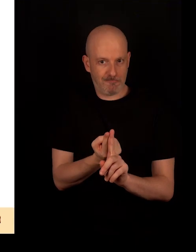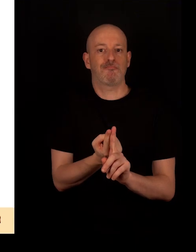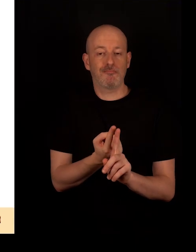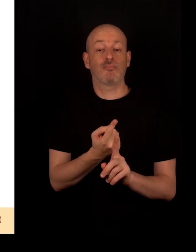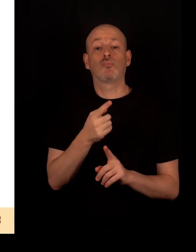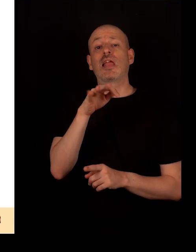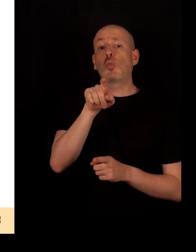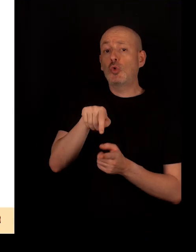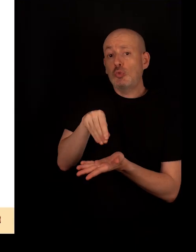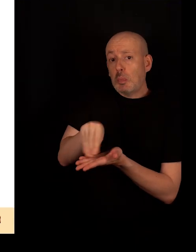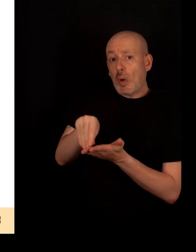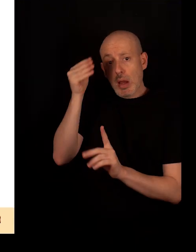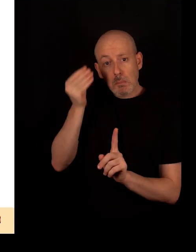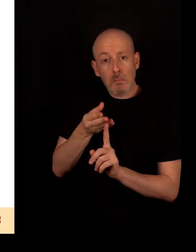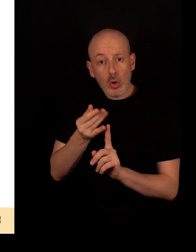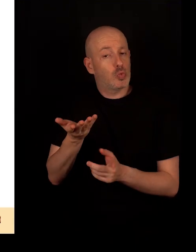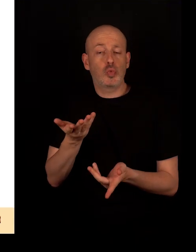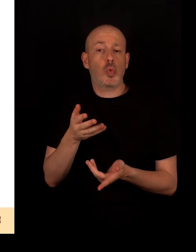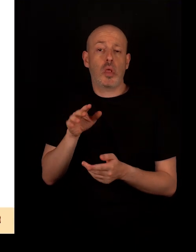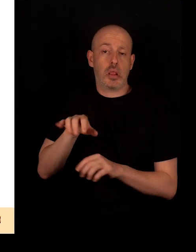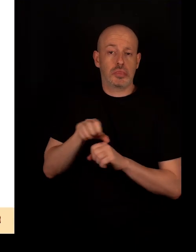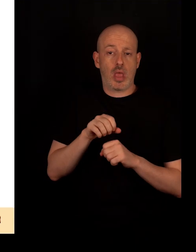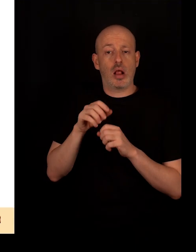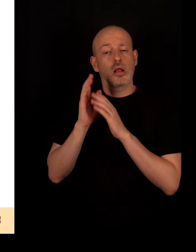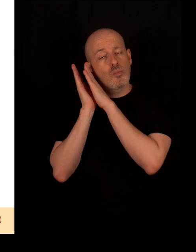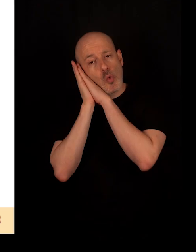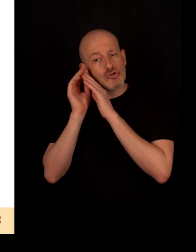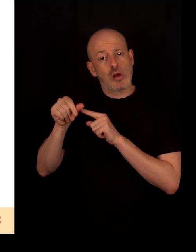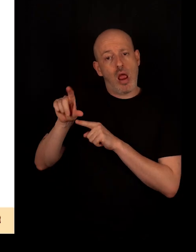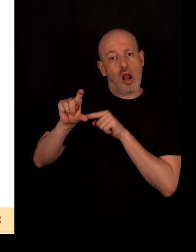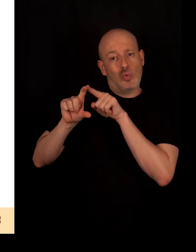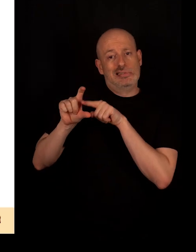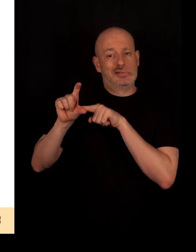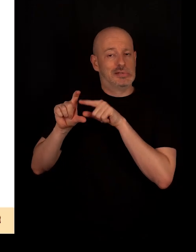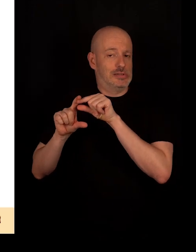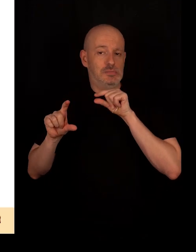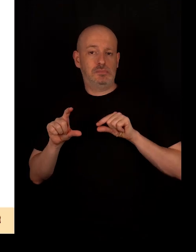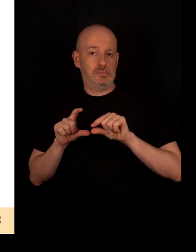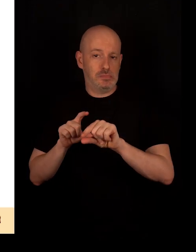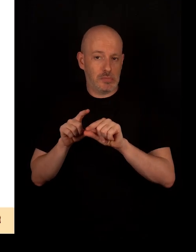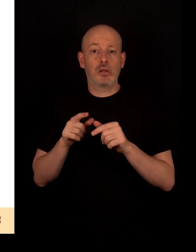And if you have to pay any fees, this can be taken from the hosting allowance.